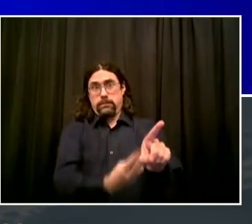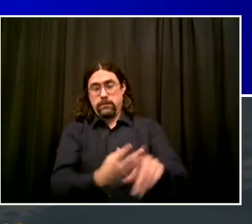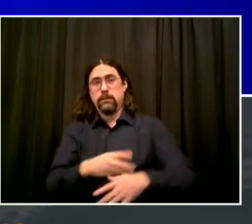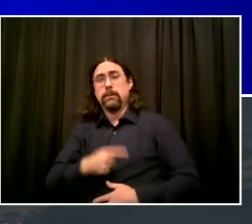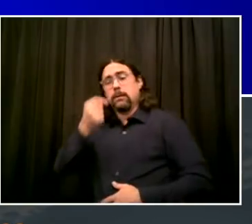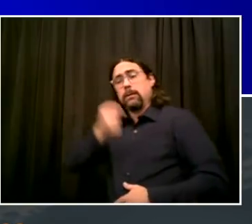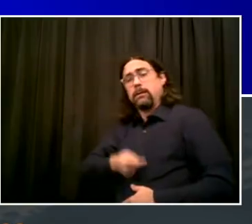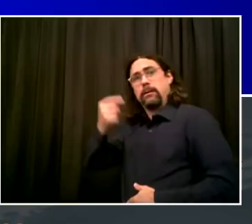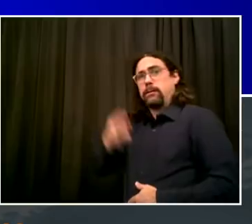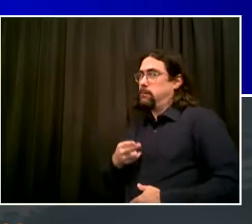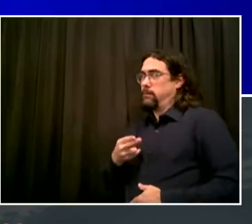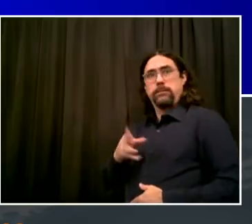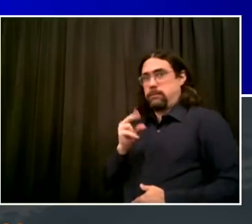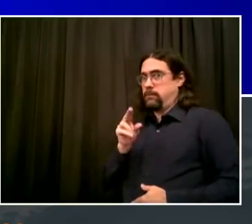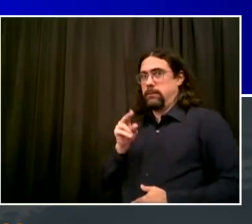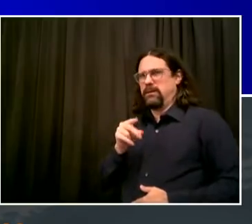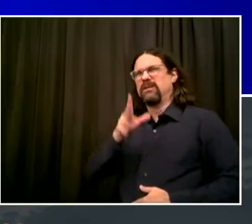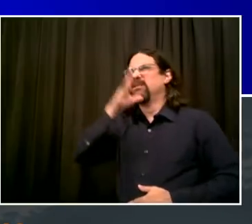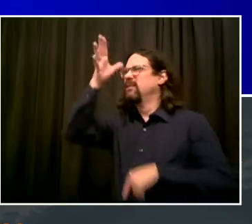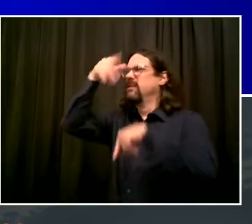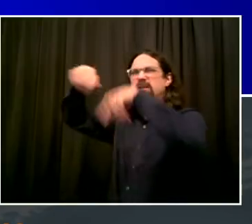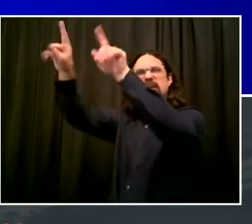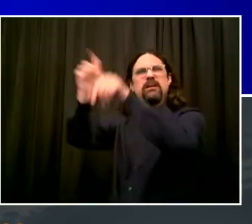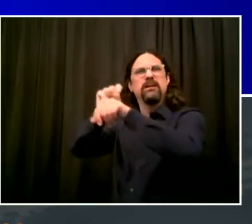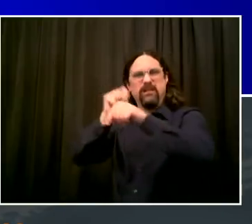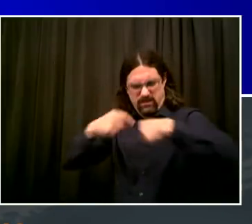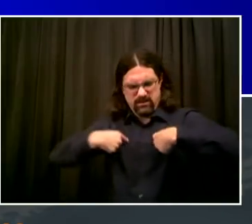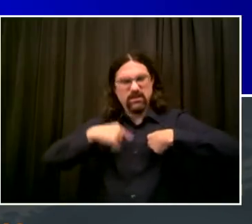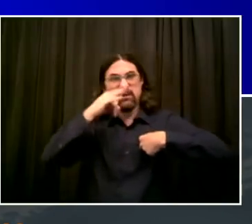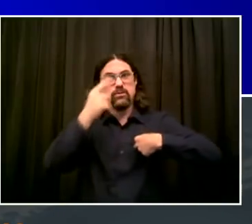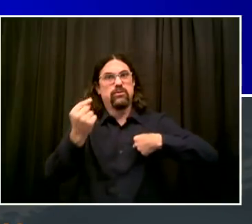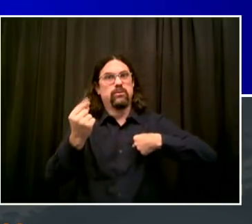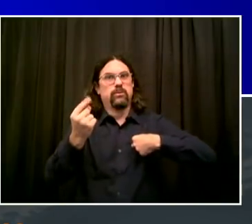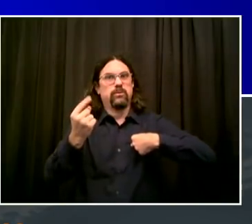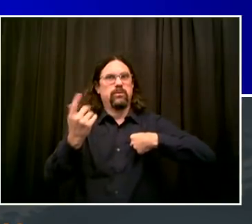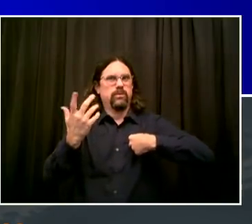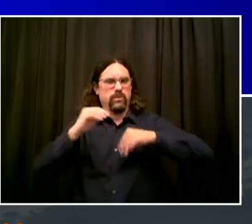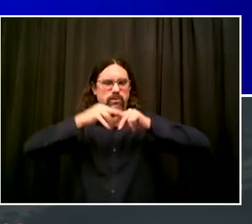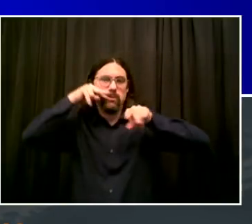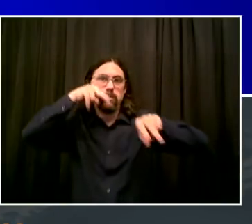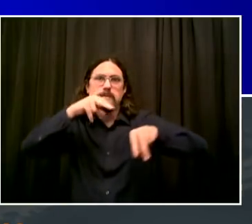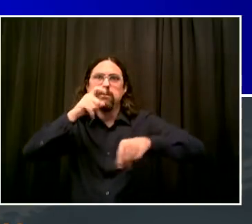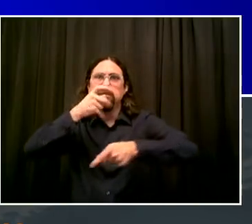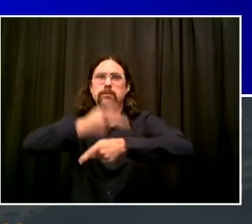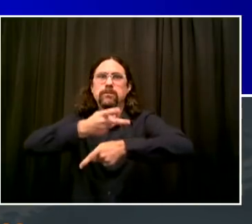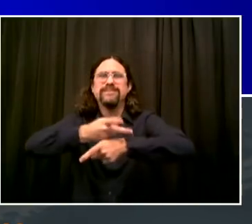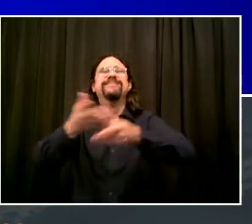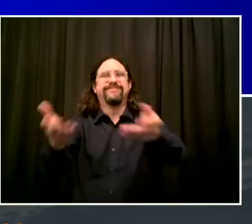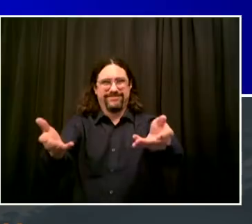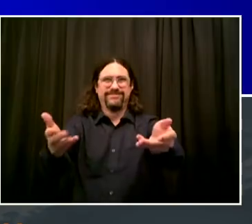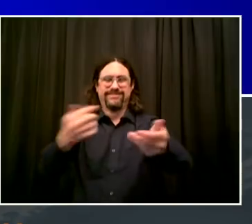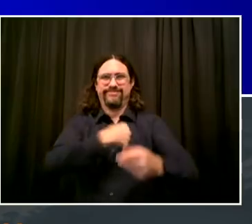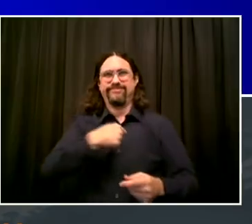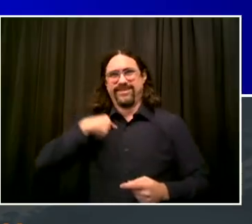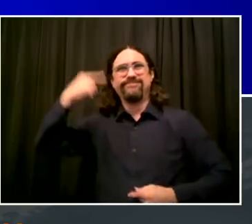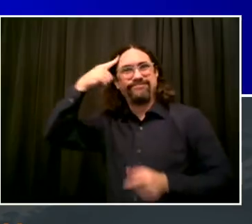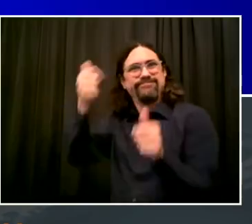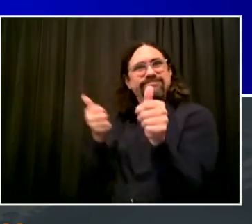EXIST ON THE SCALE TO ACCOMMODATE THE REALITY. WE INITIALLY SAID HOW MUCH